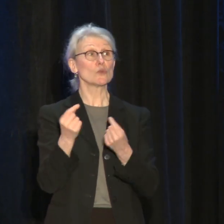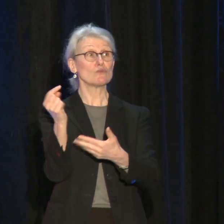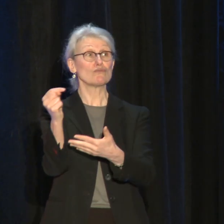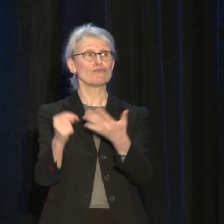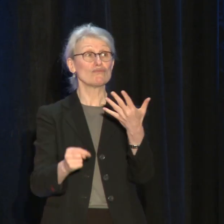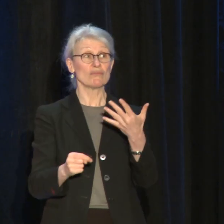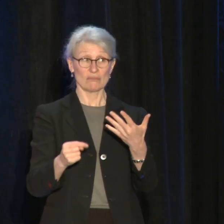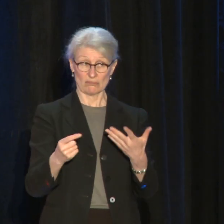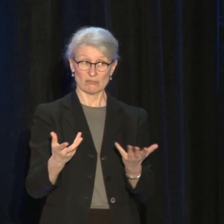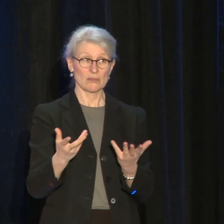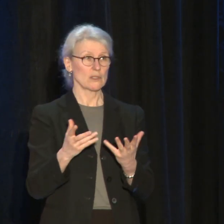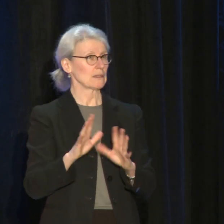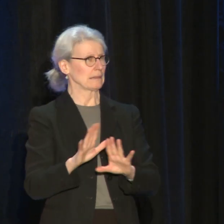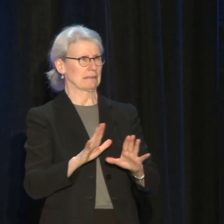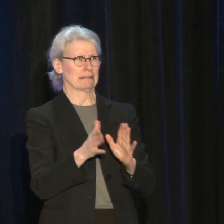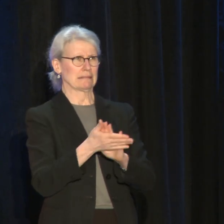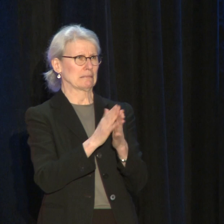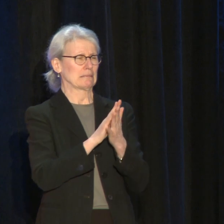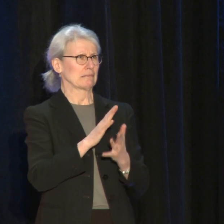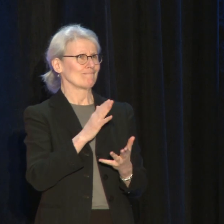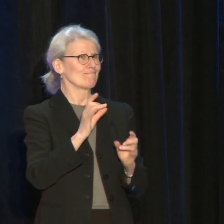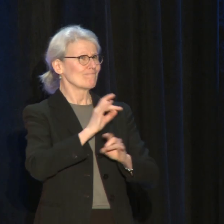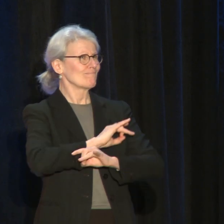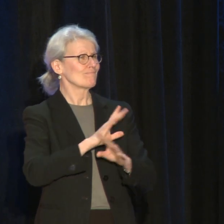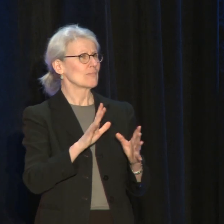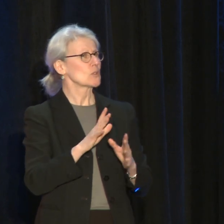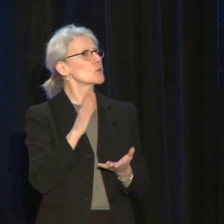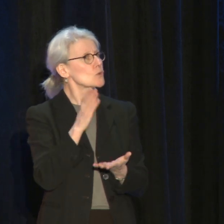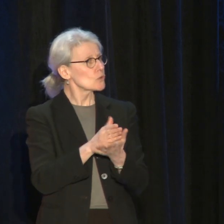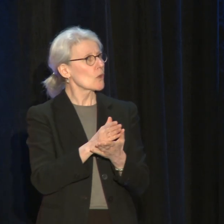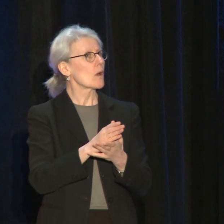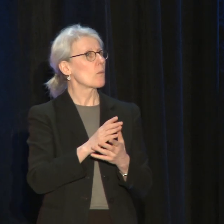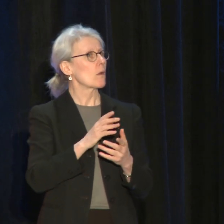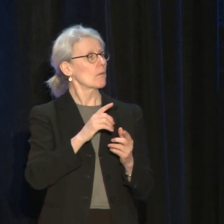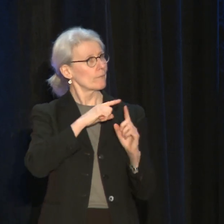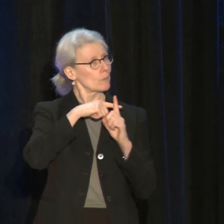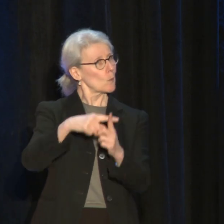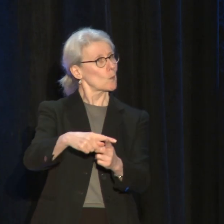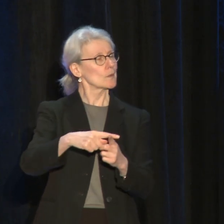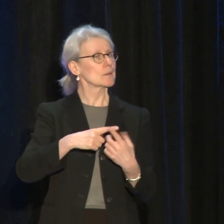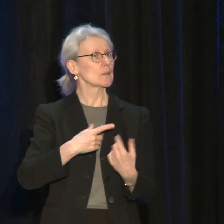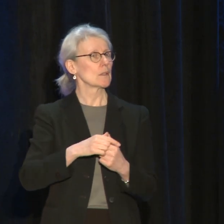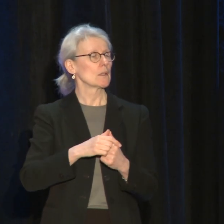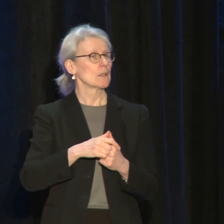Let's end that legacy of racism and white supremacy and patriarchy,